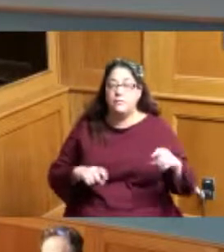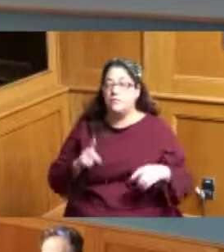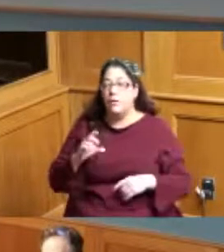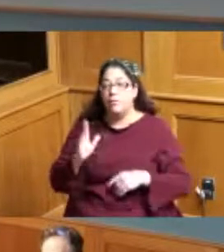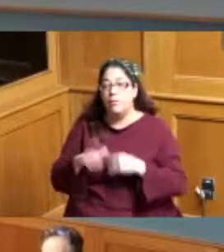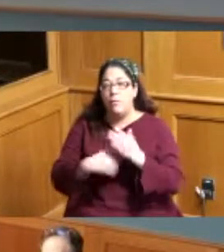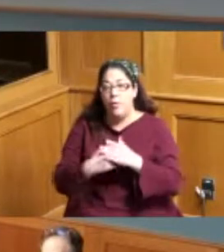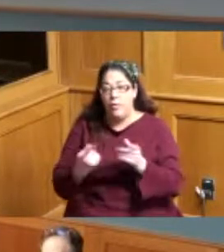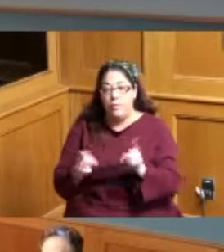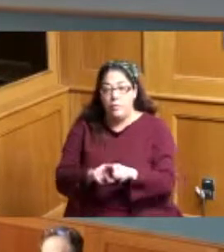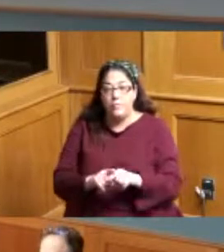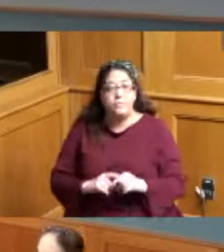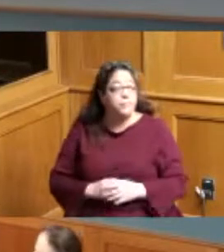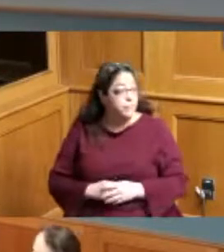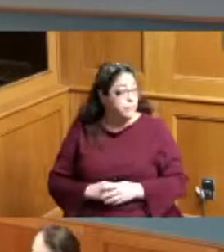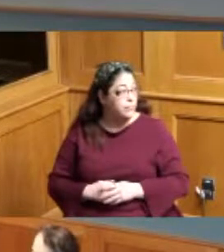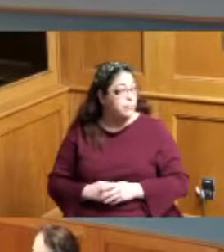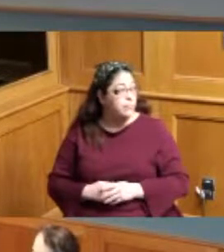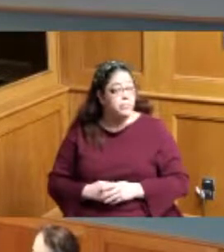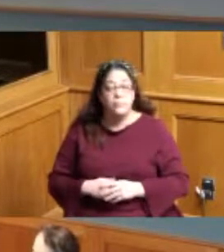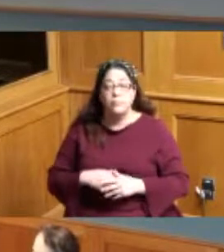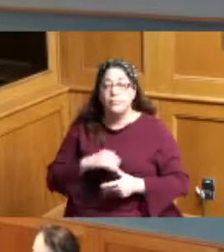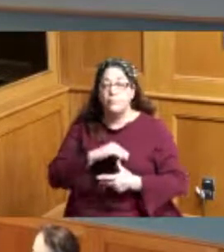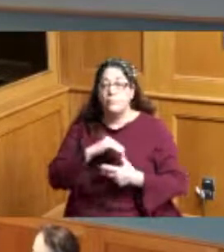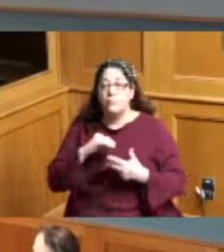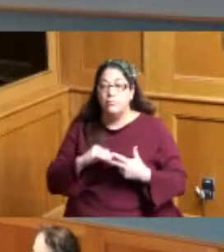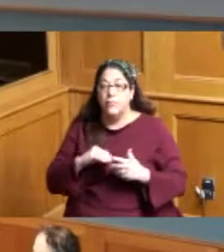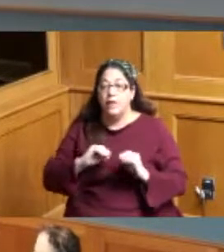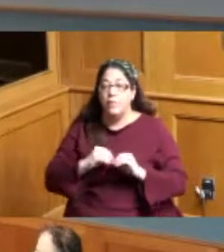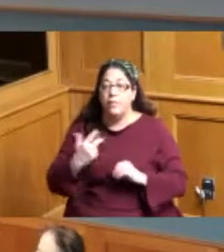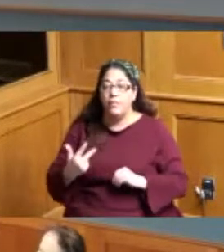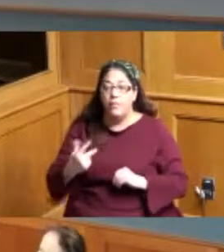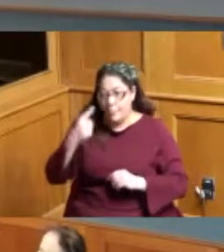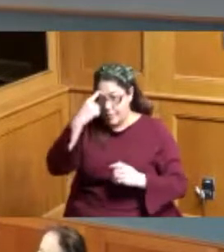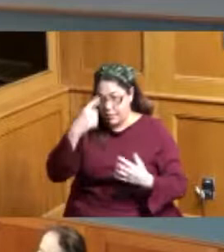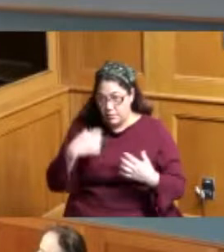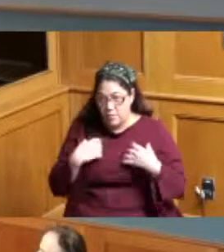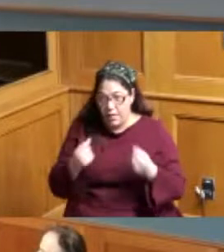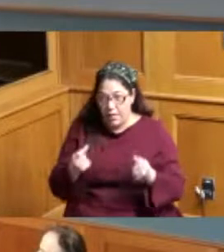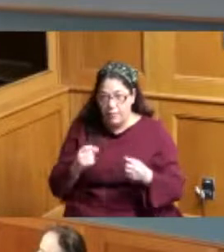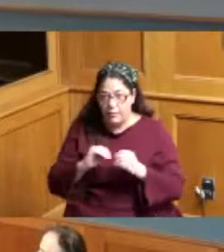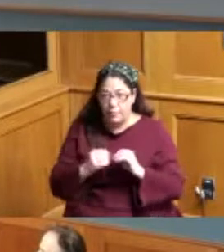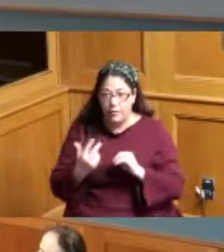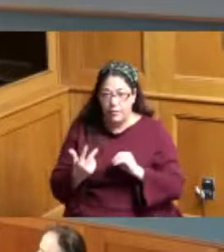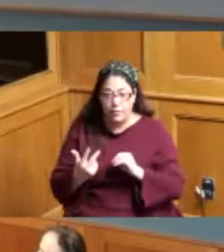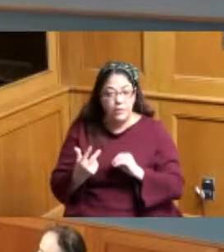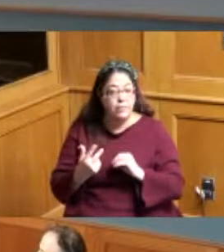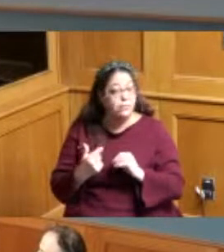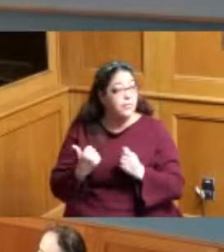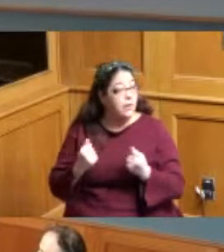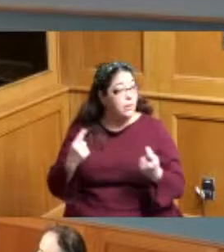thank you resolution number three is mental health if they're not any questions I'd like